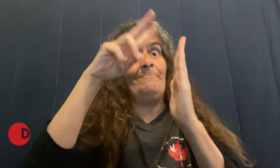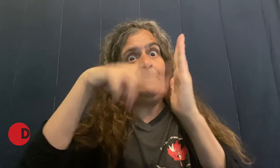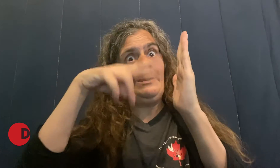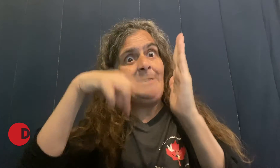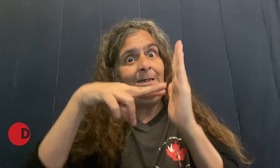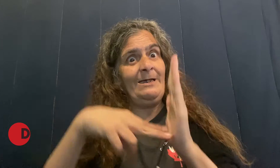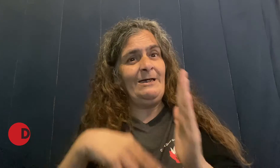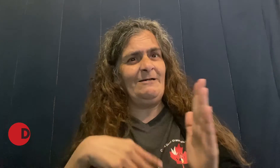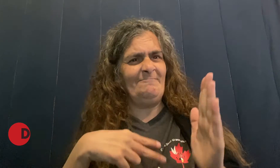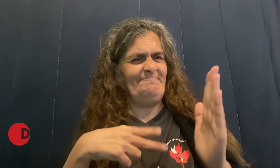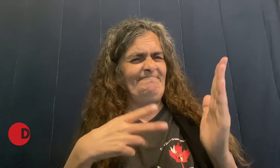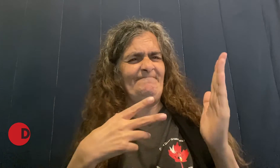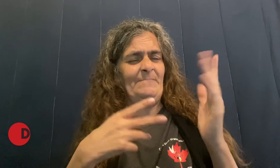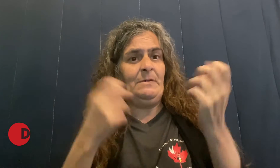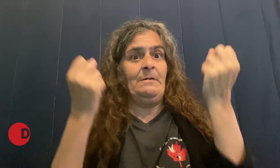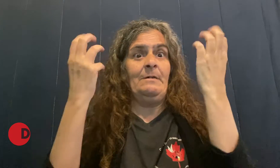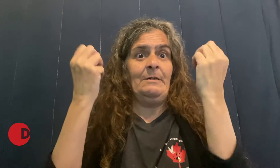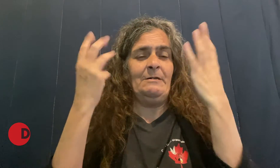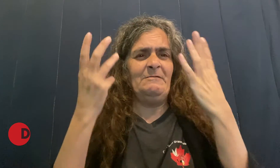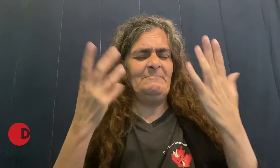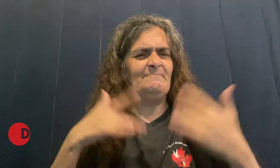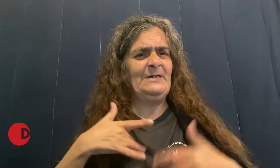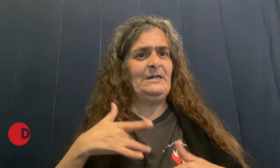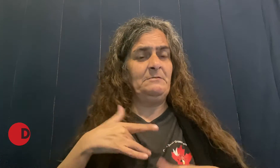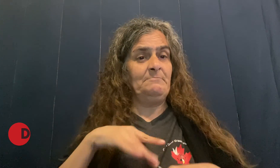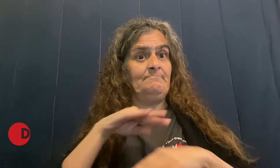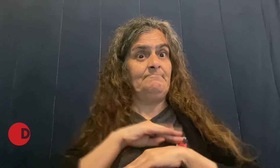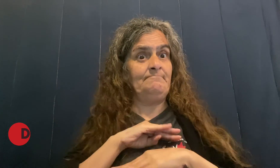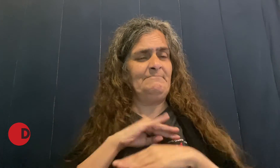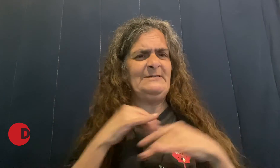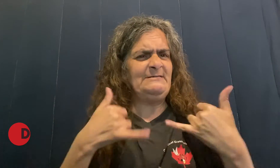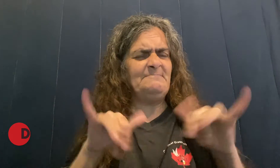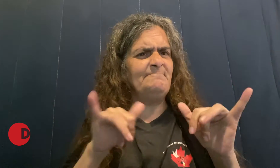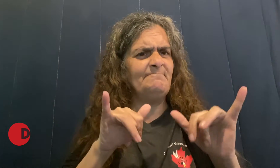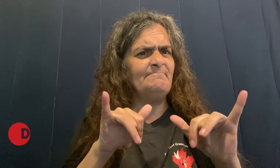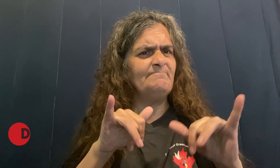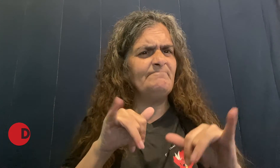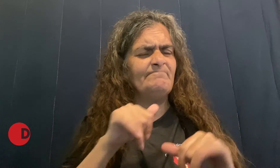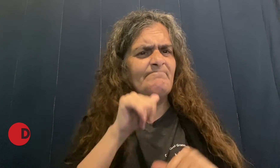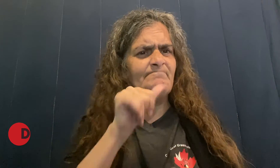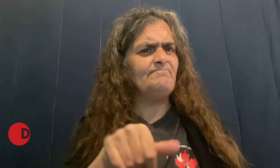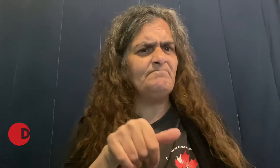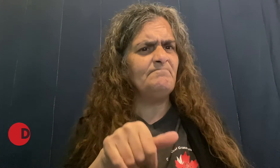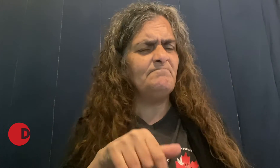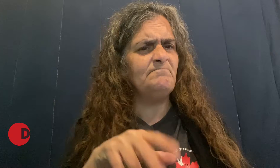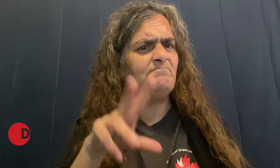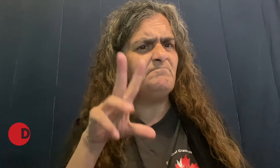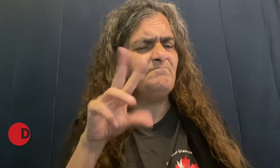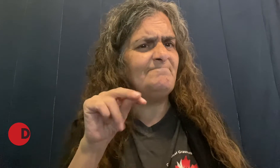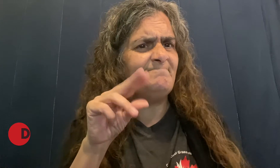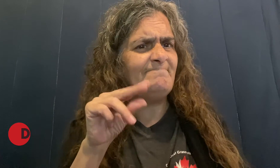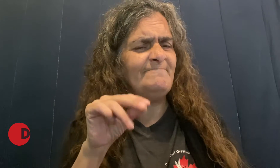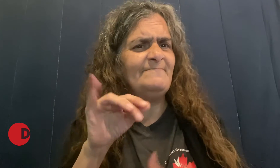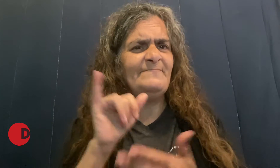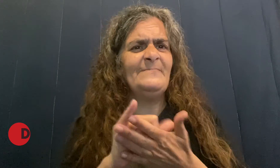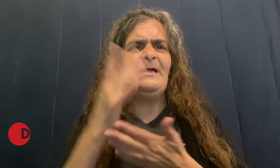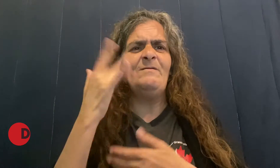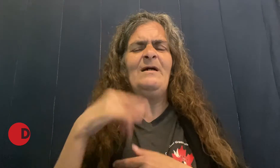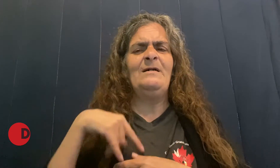it was difficult to review. But now the signed version still does not fulfill, no. This is why we,